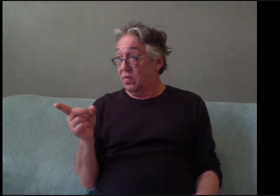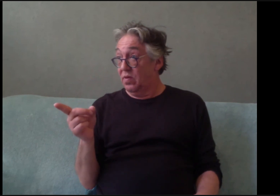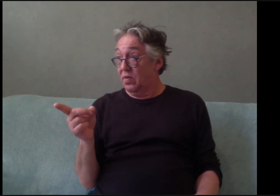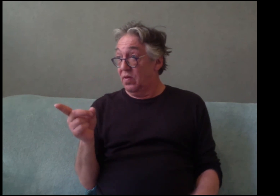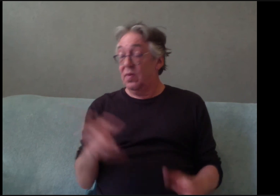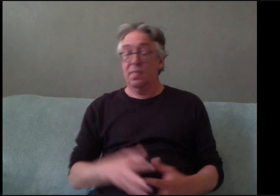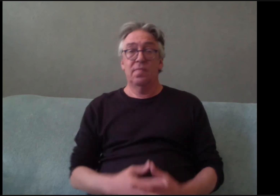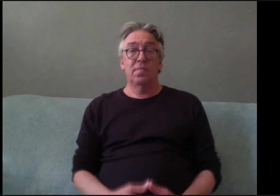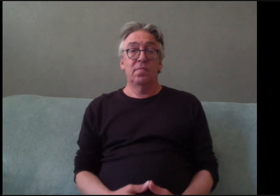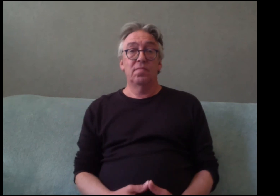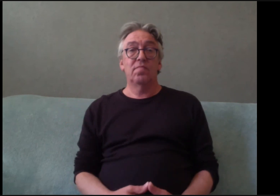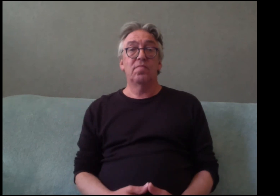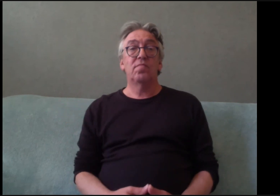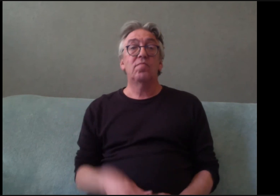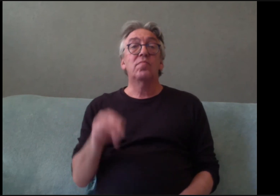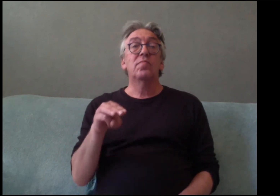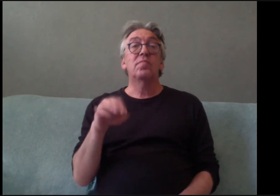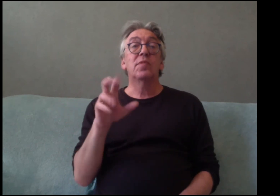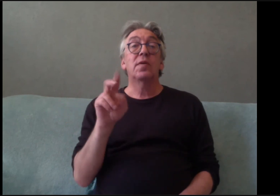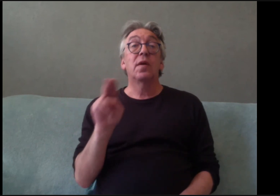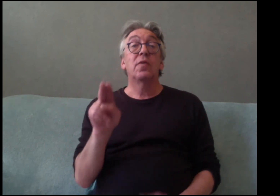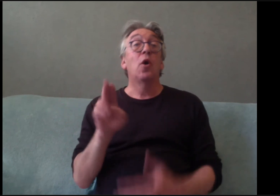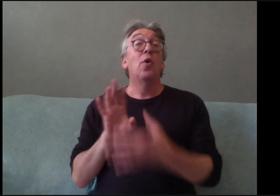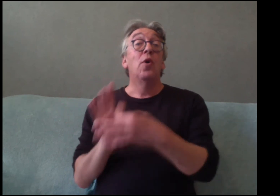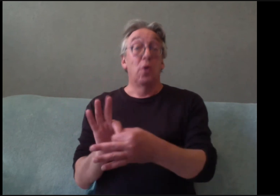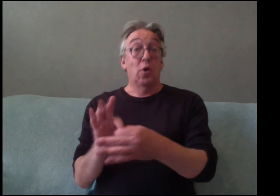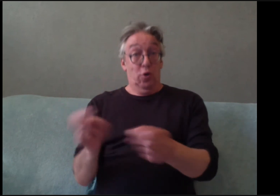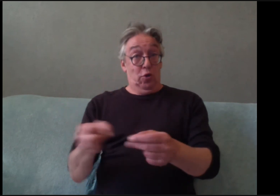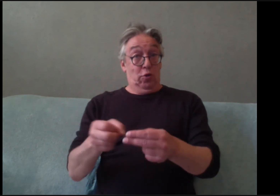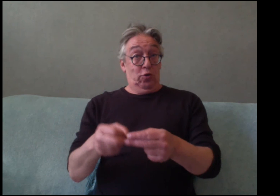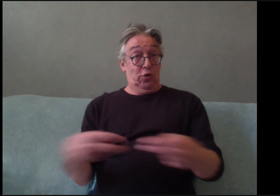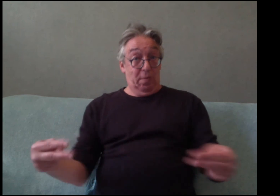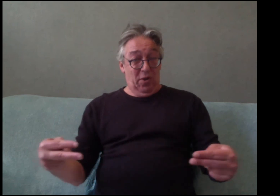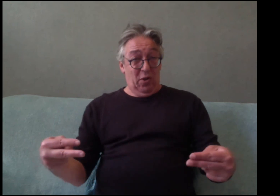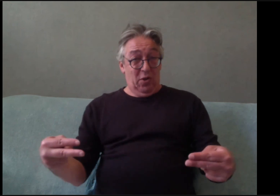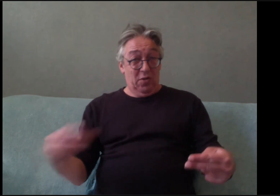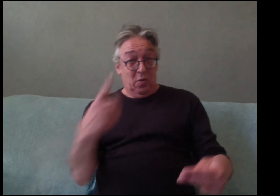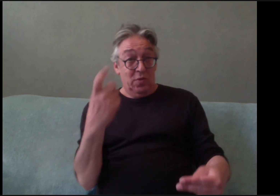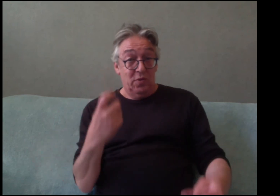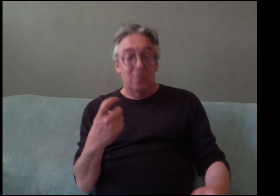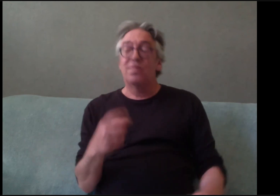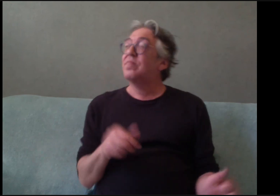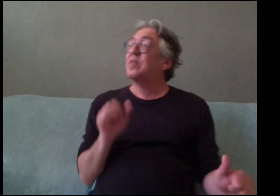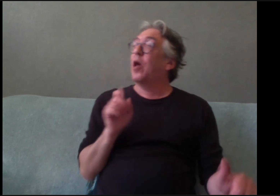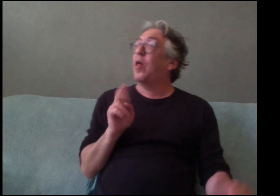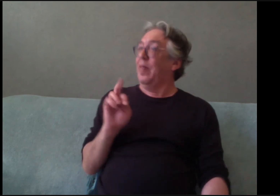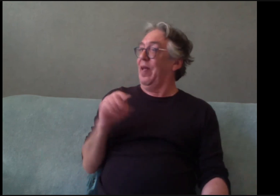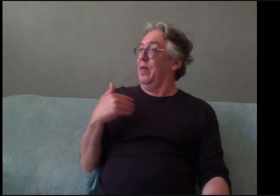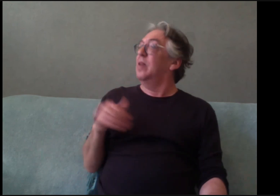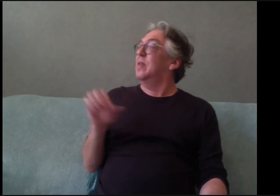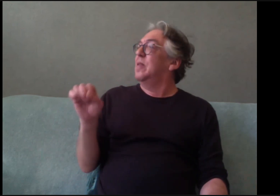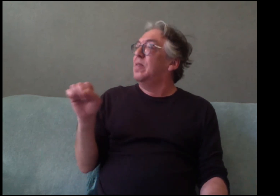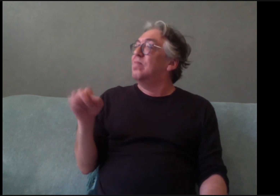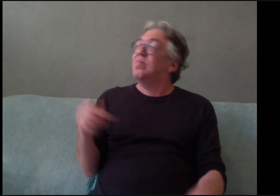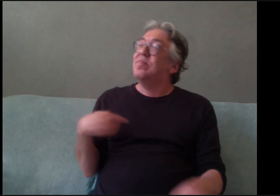Sorry,on subtitles specifically? ANDRÉ: The question is if television broadcasters are giving